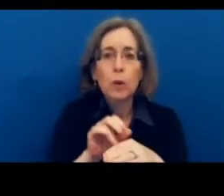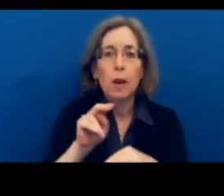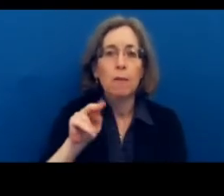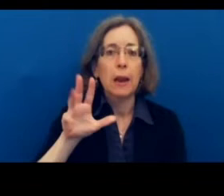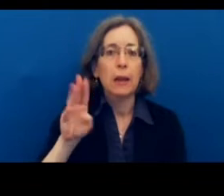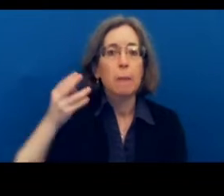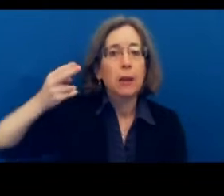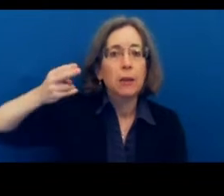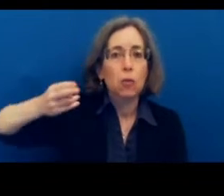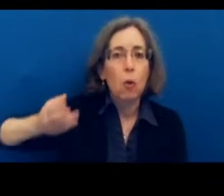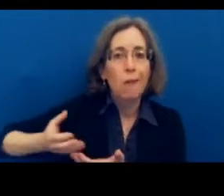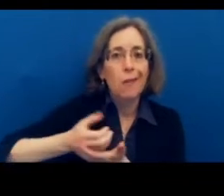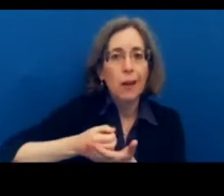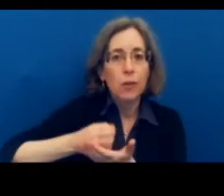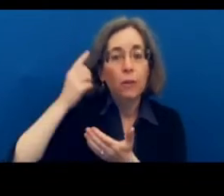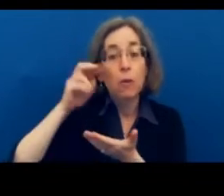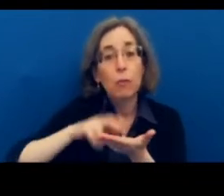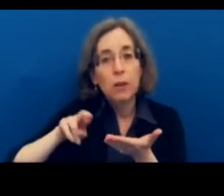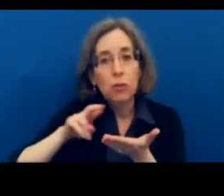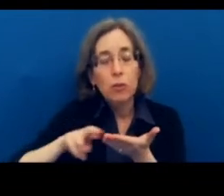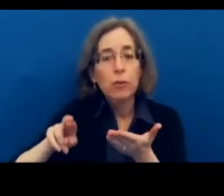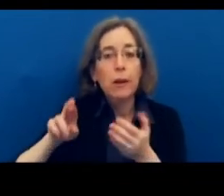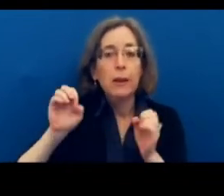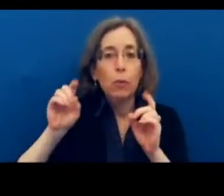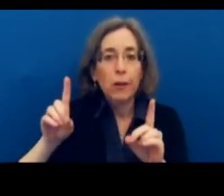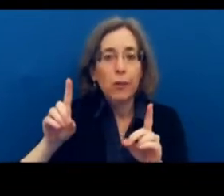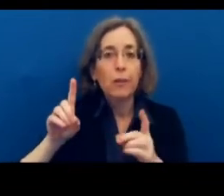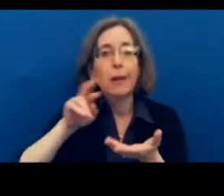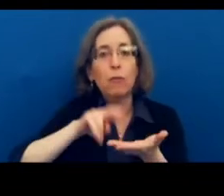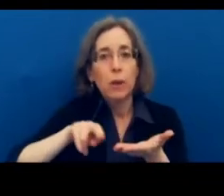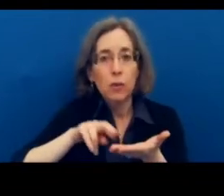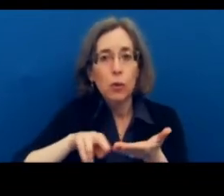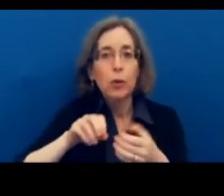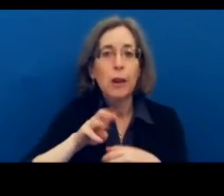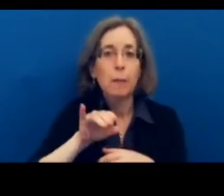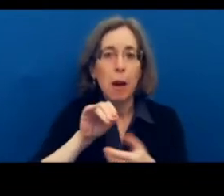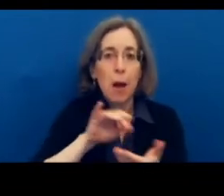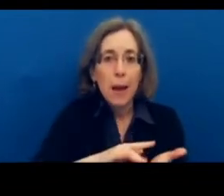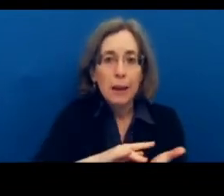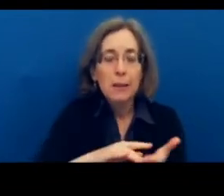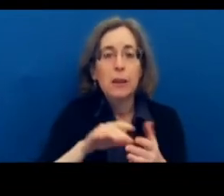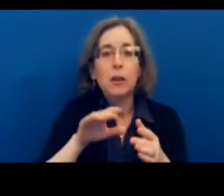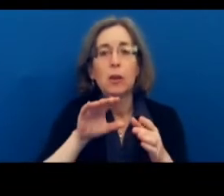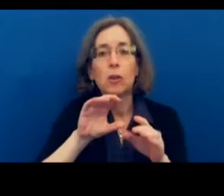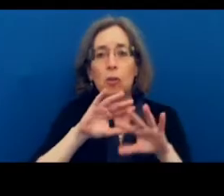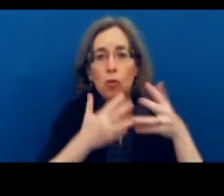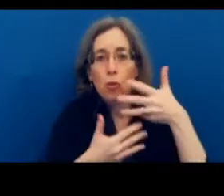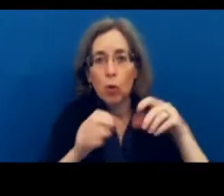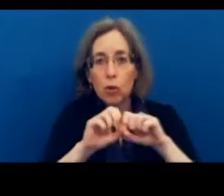RESEARCH, EDUCATION AND PUBLIC SERVICE AND BIOMEDICINE AND SOCIAL SCIENCES AND HUMANITIES. THE SERIES ALSO SUPPORTS THE